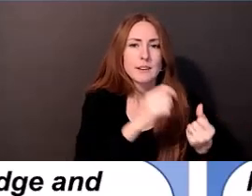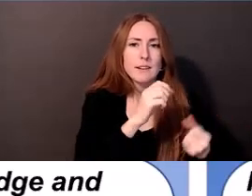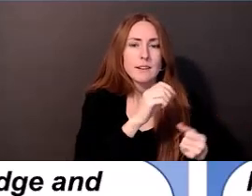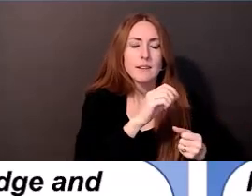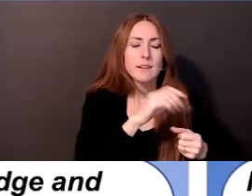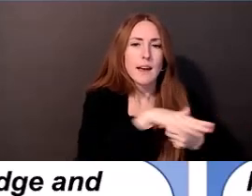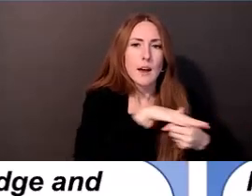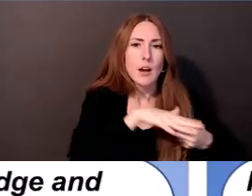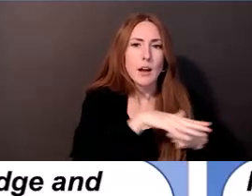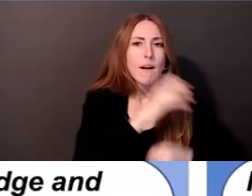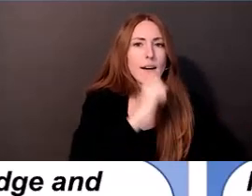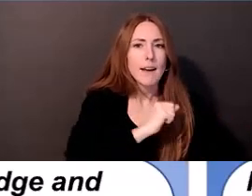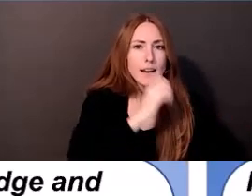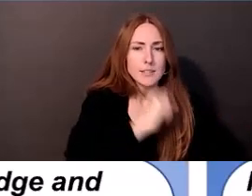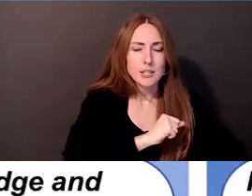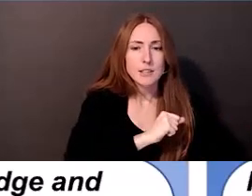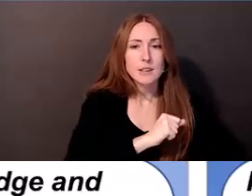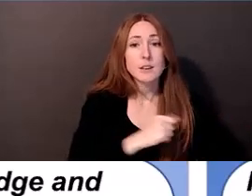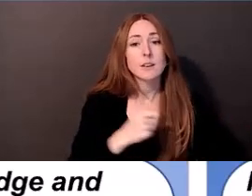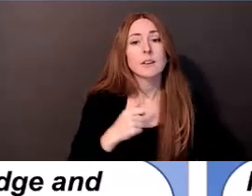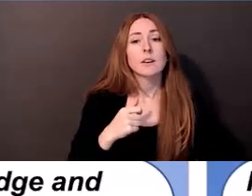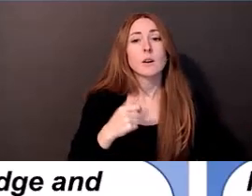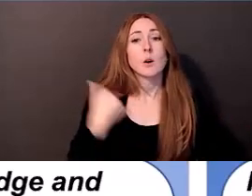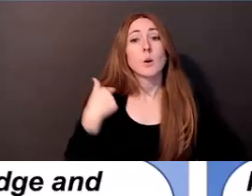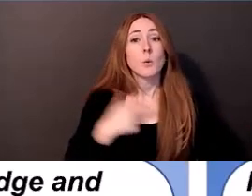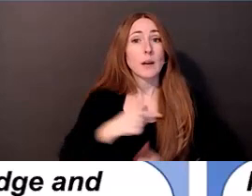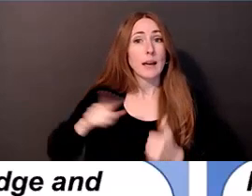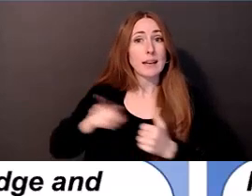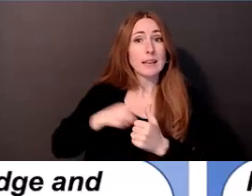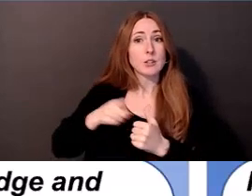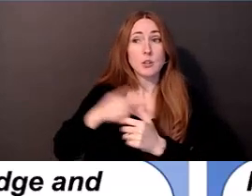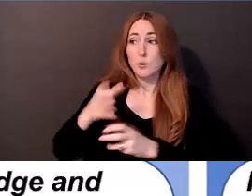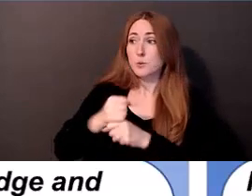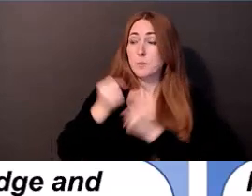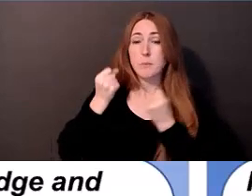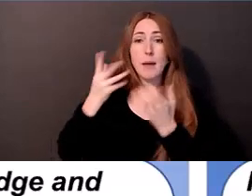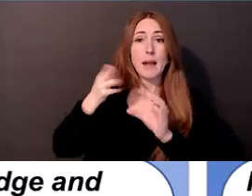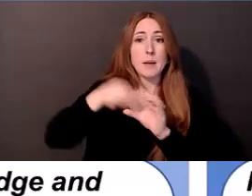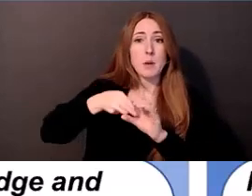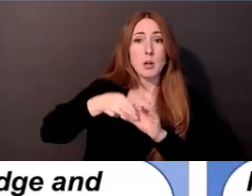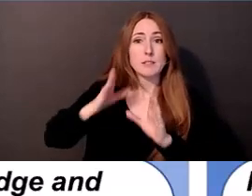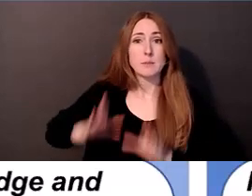we initially received many participant referrals for that pilot stage that did not